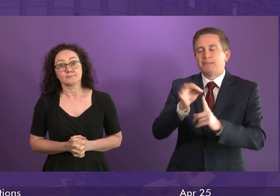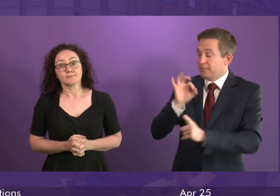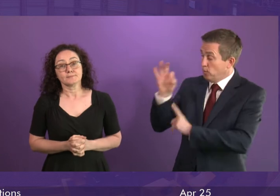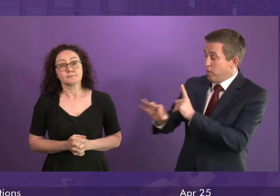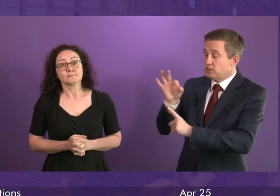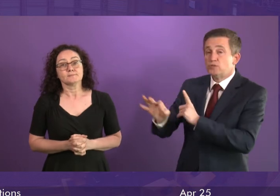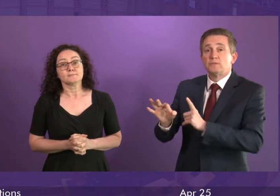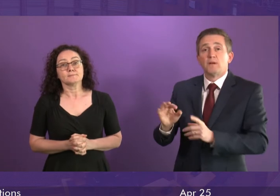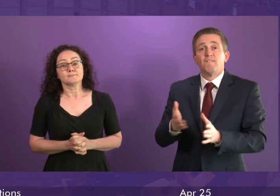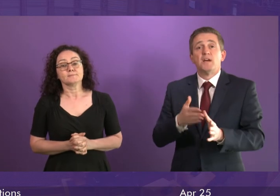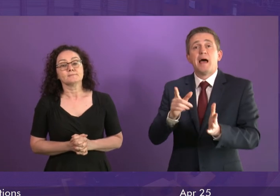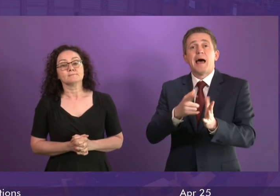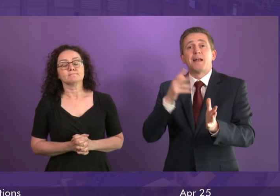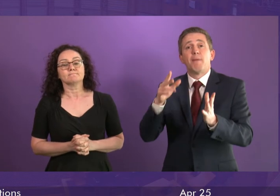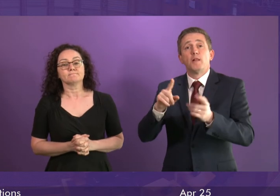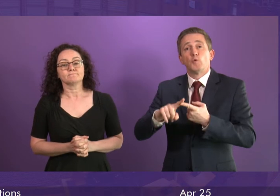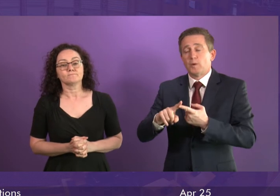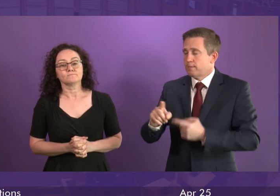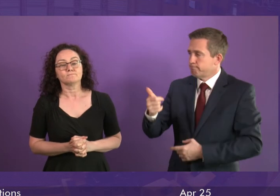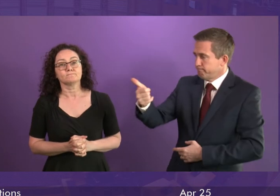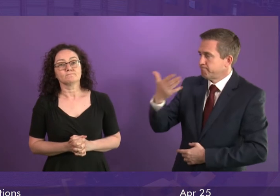the first of which is from Annabelle Ewing. Annabelle Ewing (Cowdenbeath) (SNP):